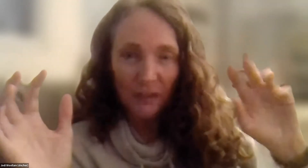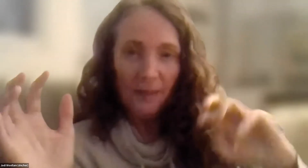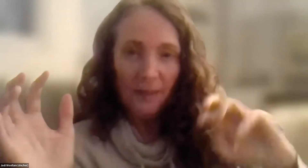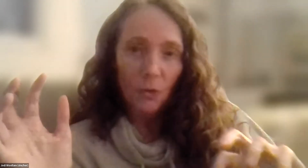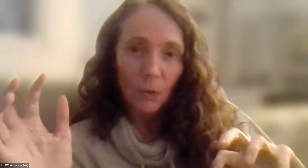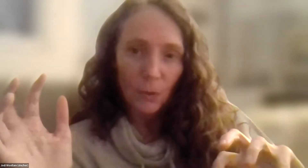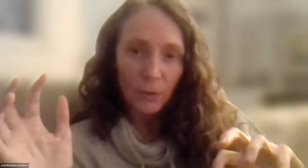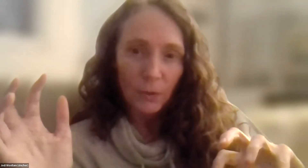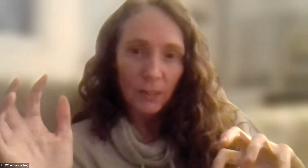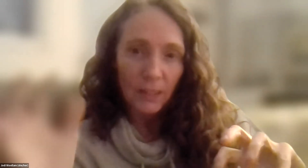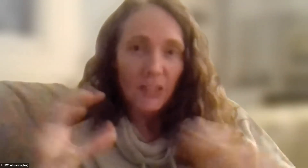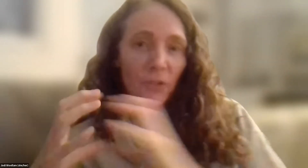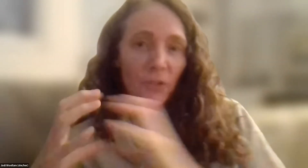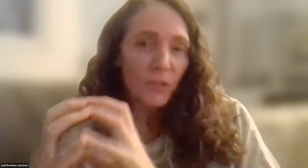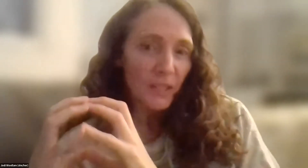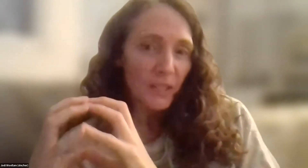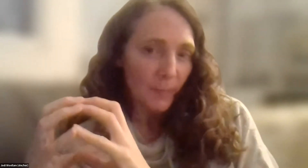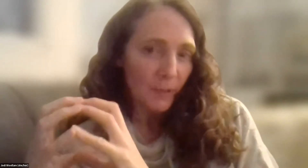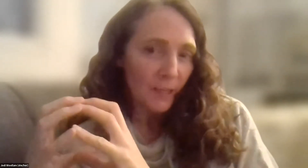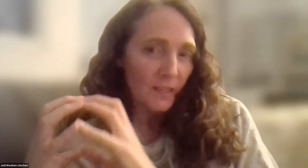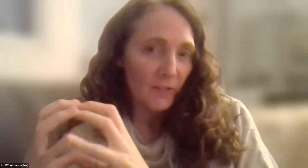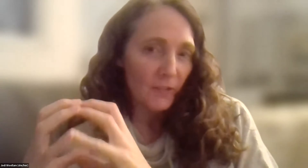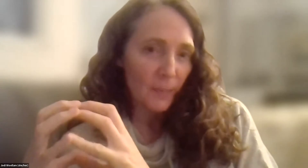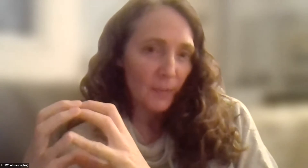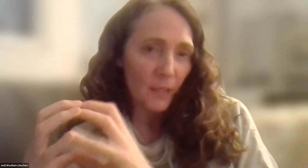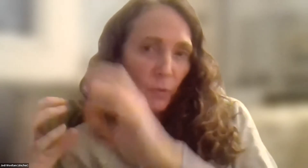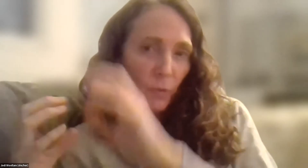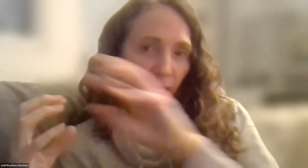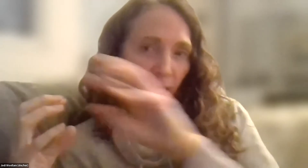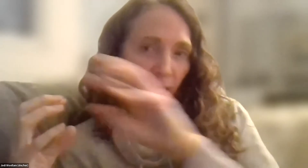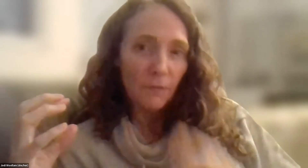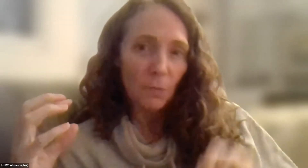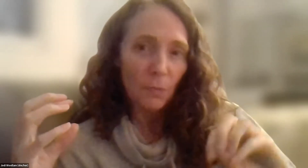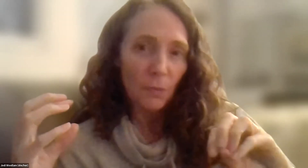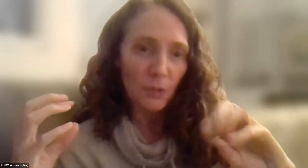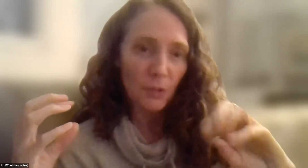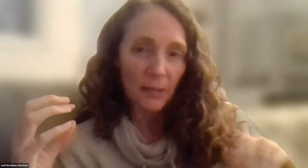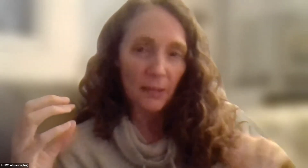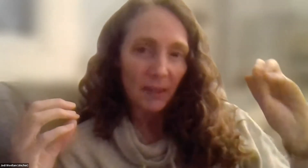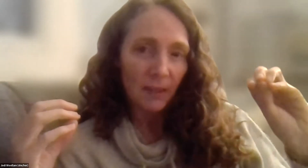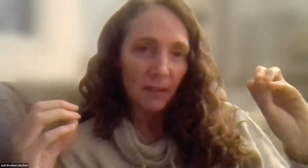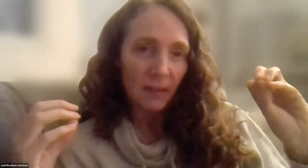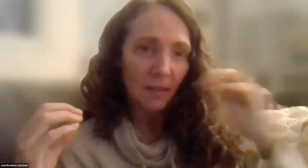and then local, is Children's Fringe a separate thing? It's another separate thing or do they come from those categories?